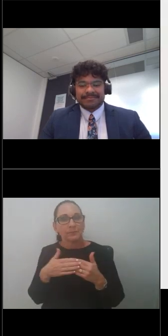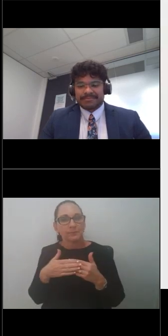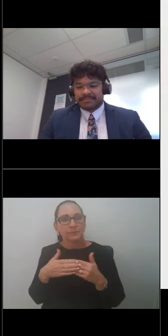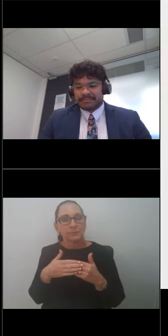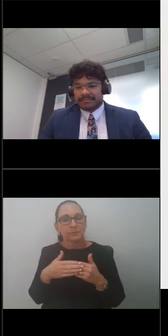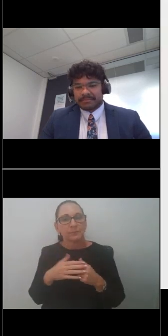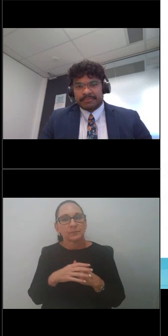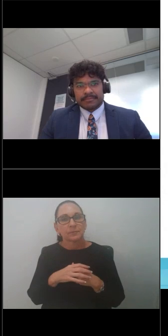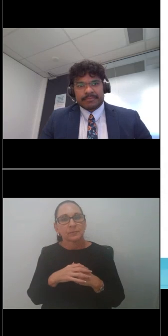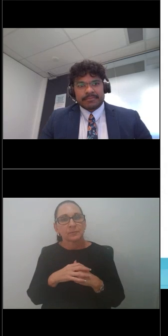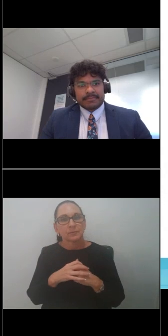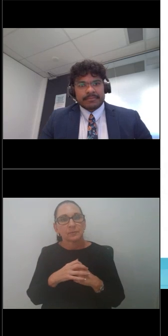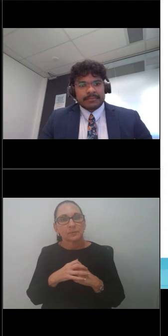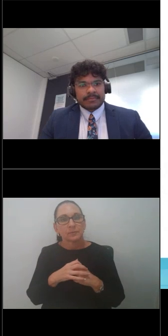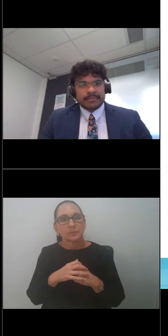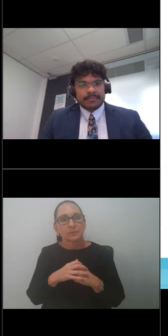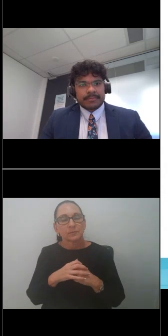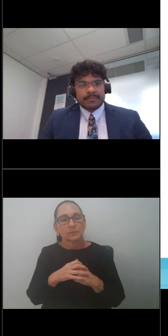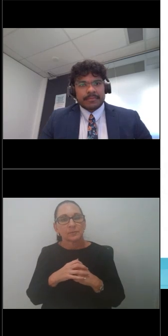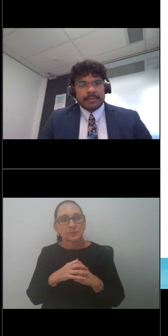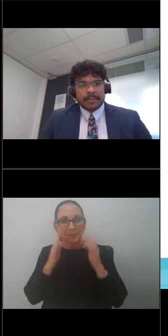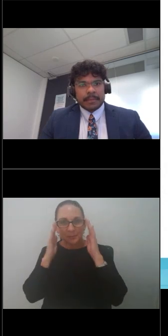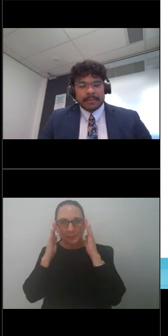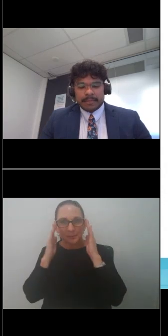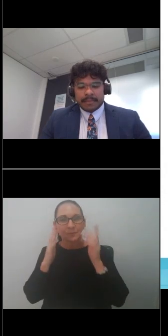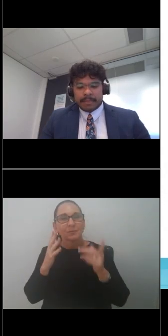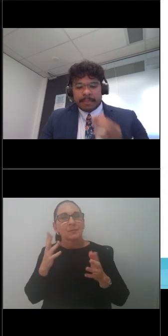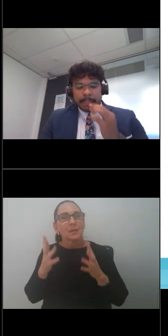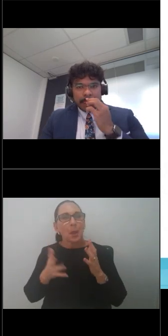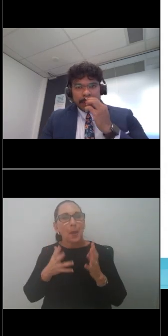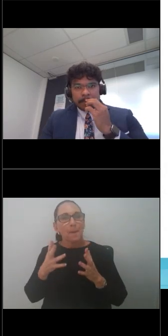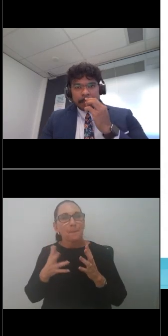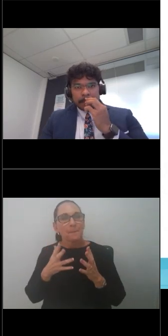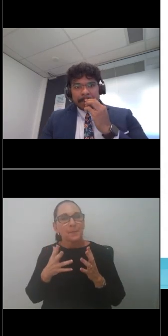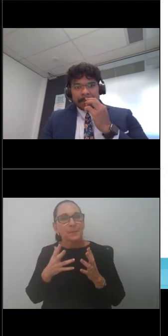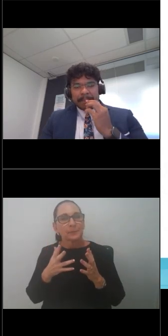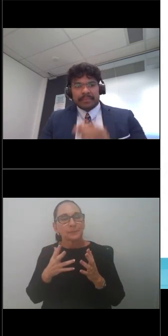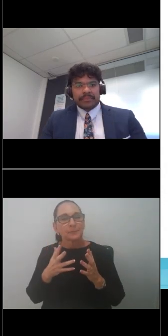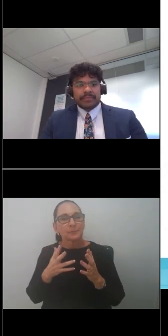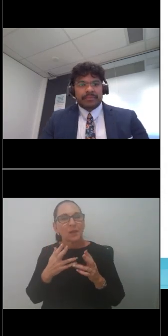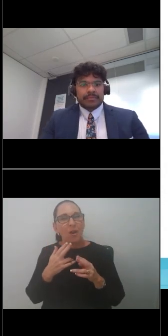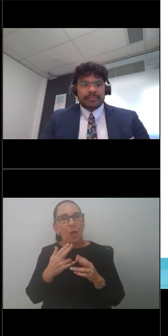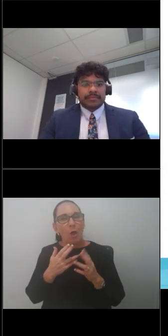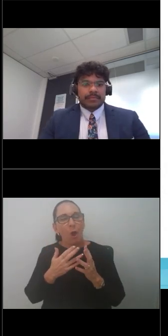next one I just put that in there so one of the things that um through the consultation um that